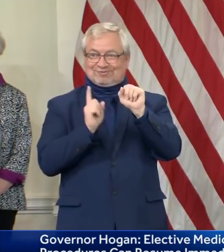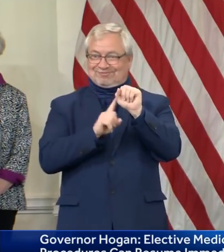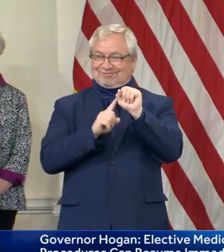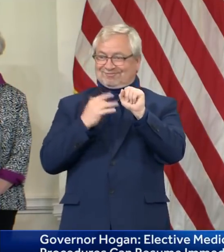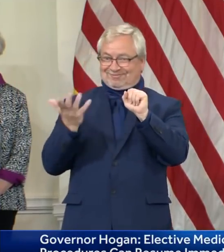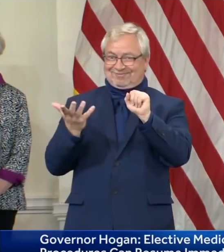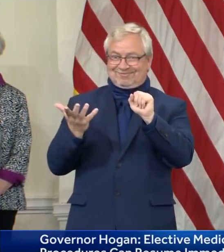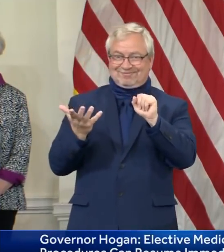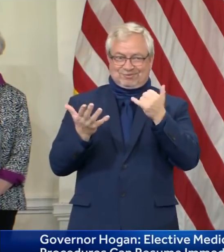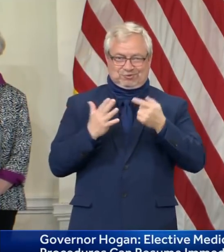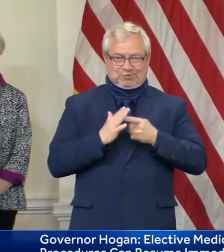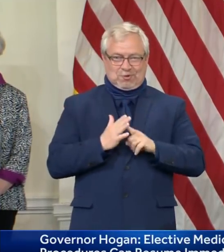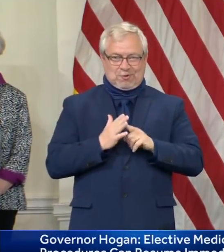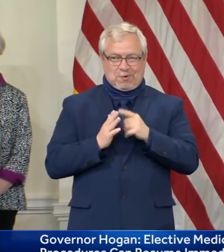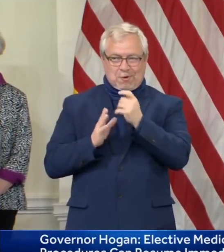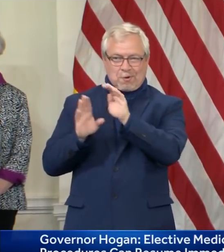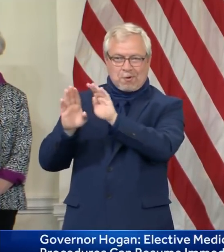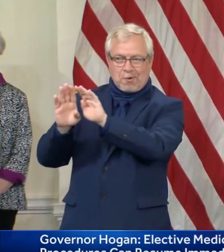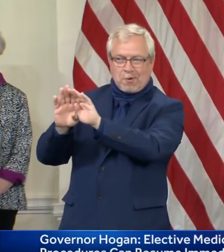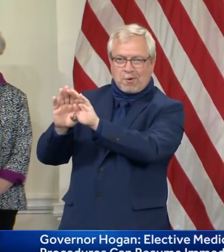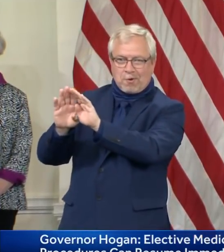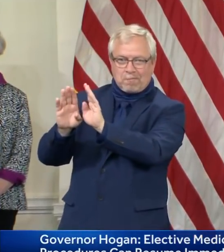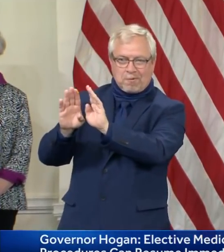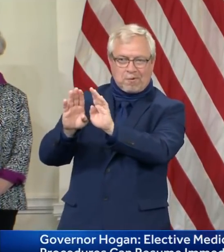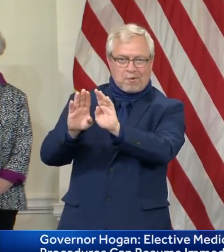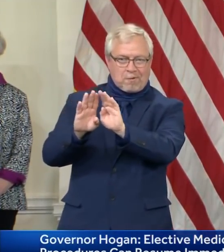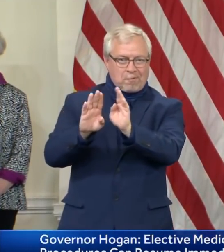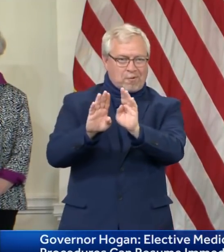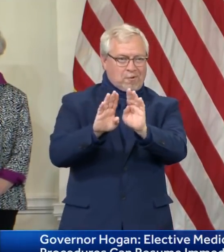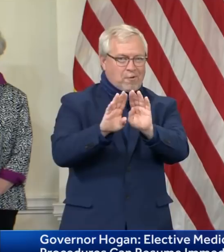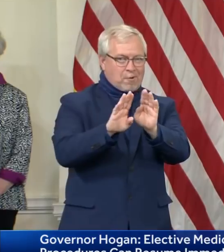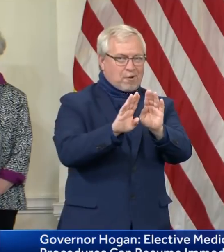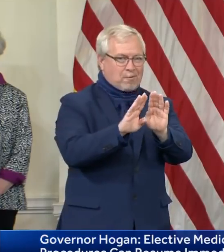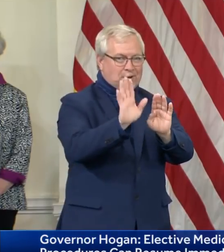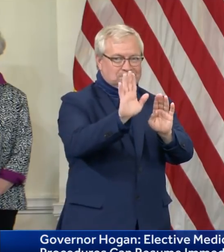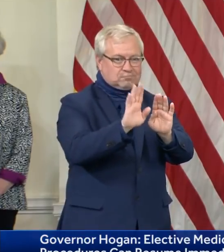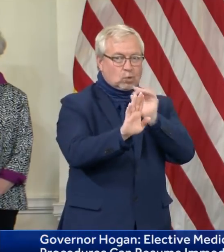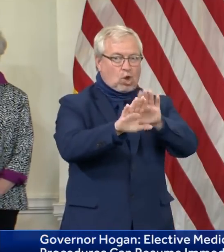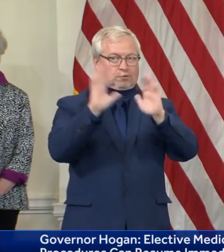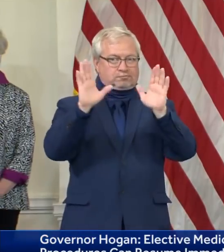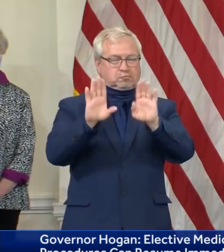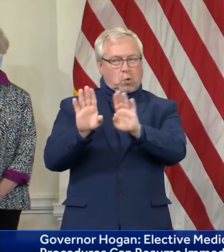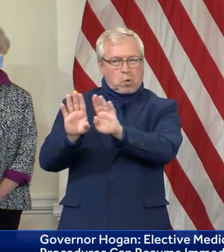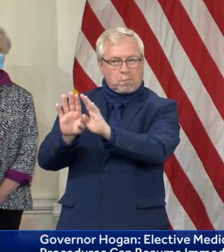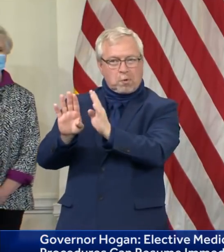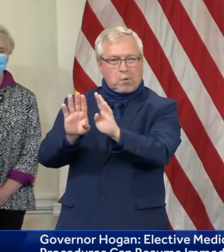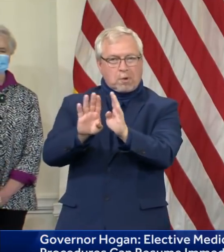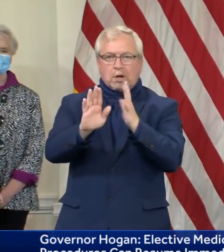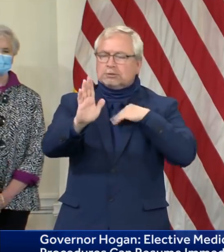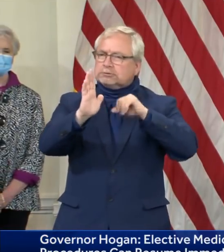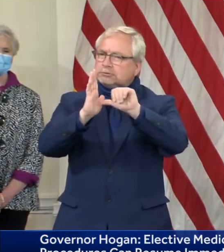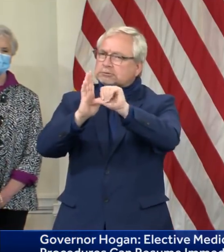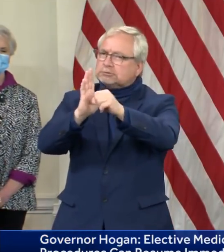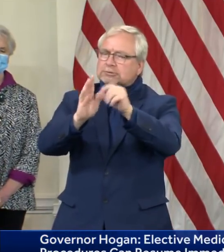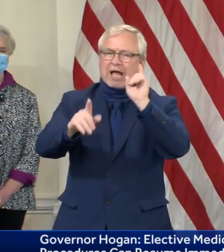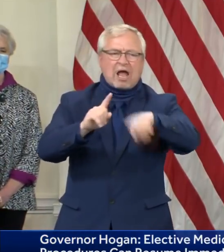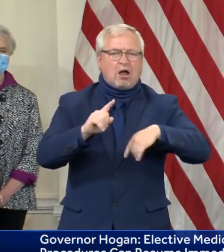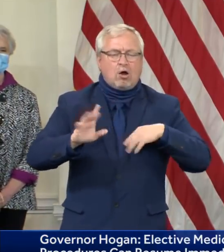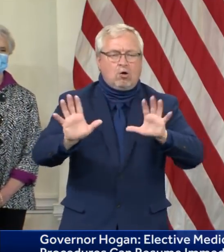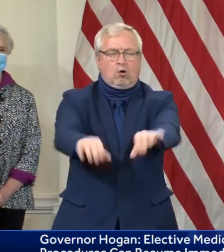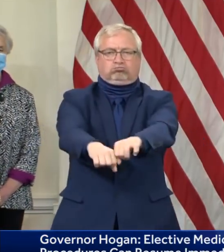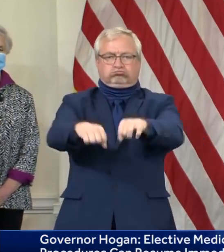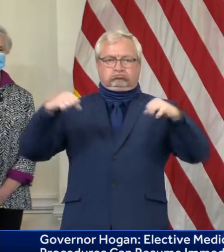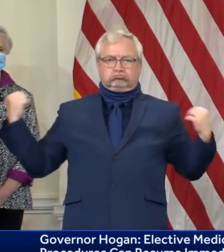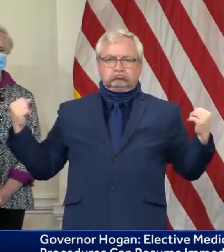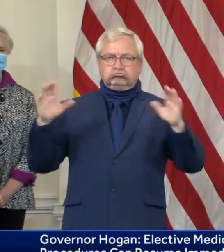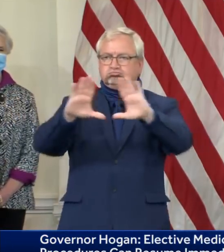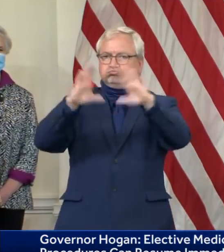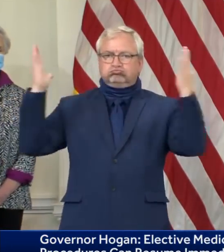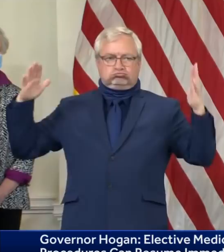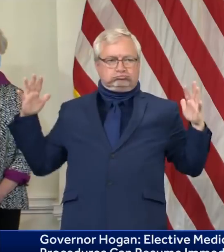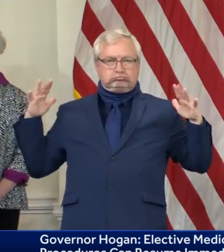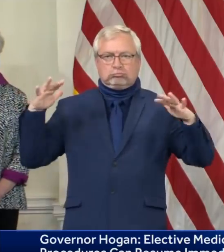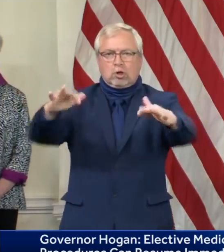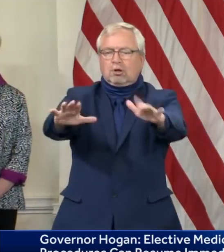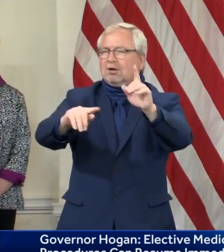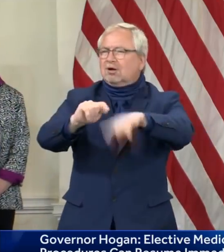AS THE GOVERNOR ANNOUNCED TODAY, THIS IS A WELCOME STEP FORWARD ON THE PATH TOWARD OUR STATE RECOVERY.